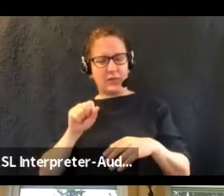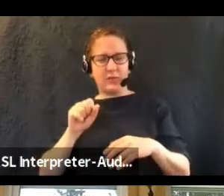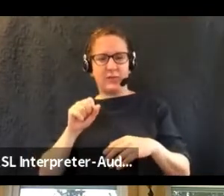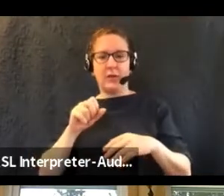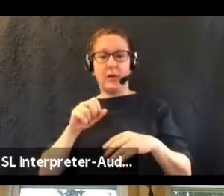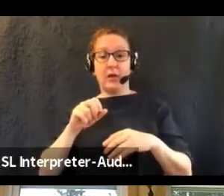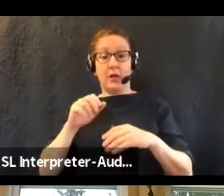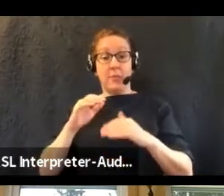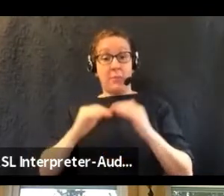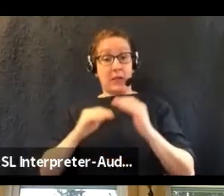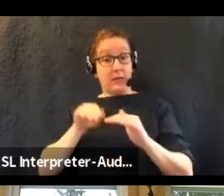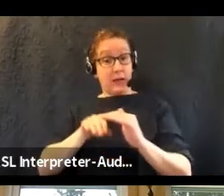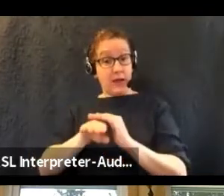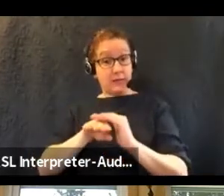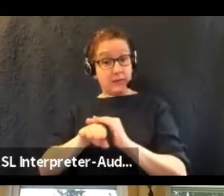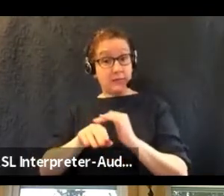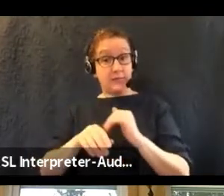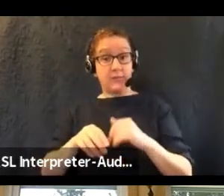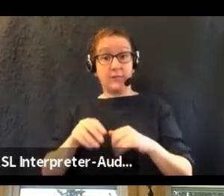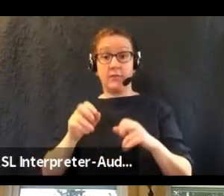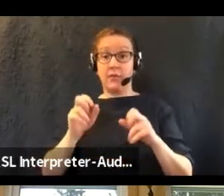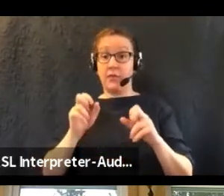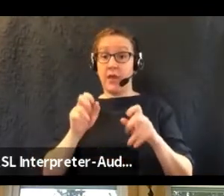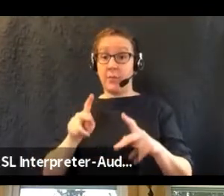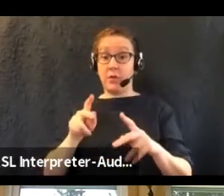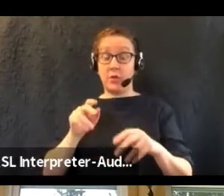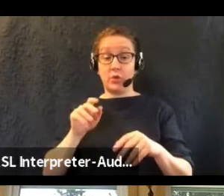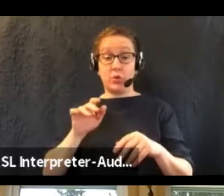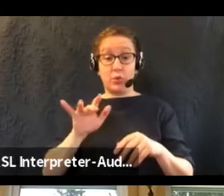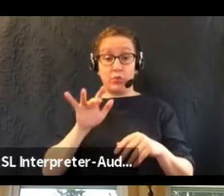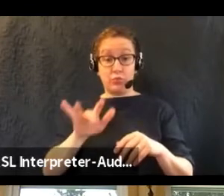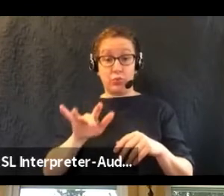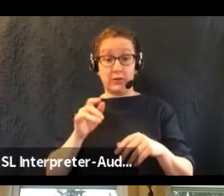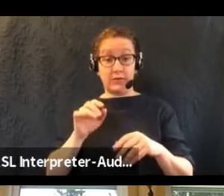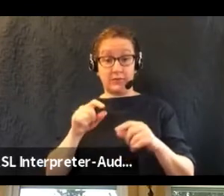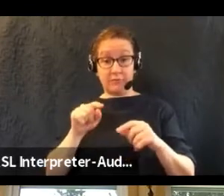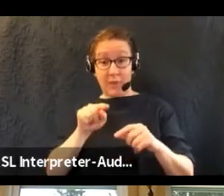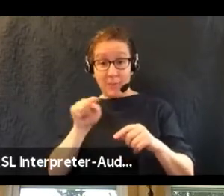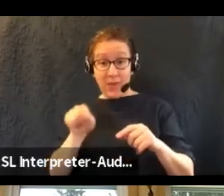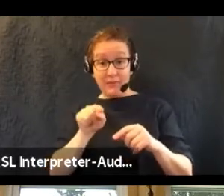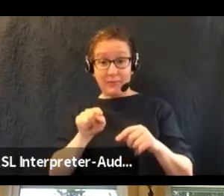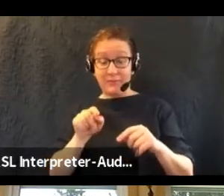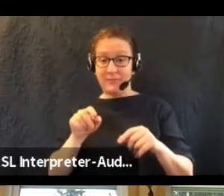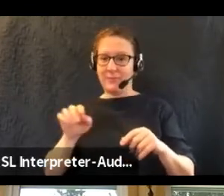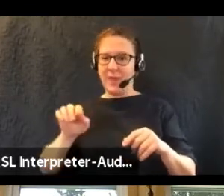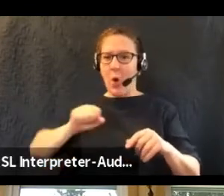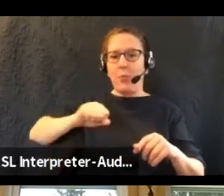to press one of the buttons and be able to have a door open or have a door open automatically